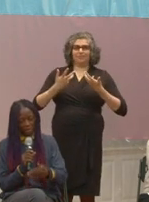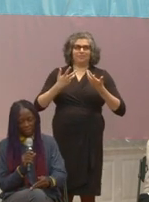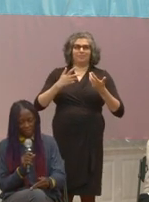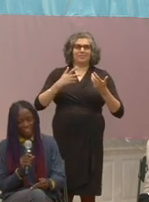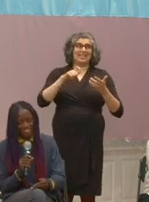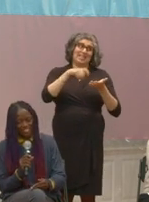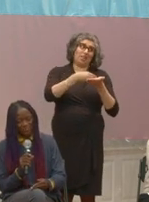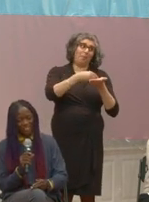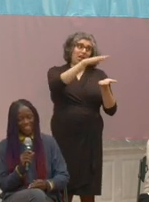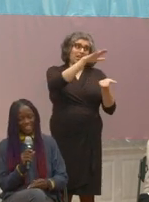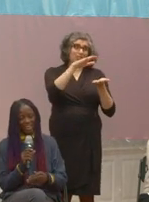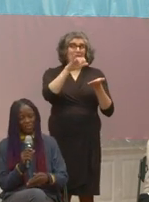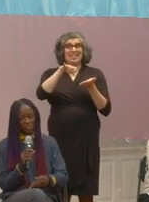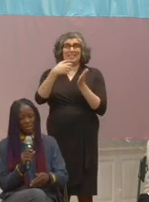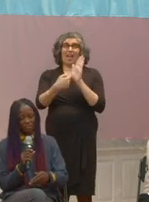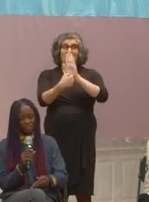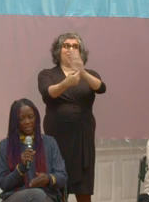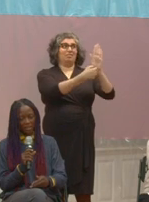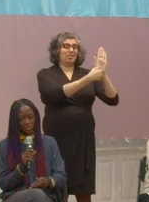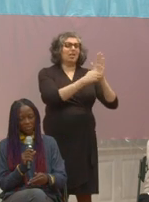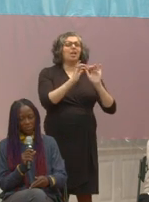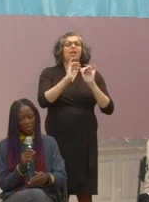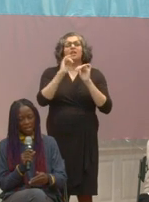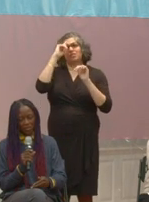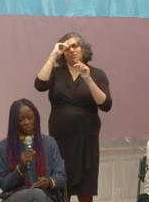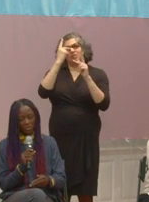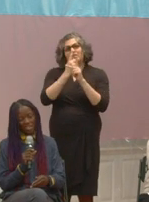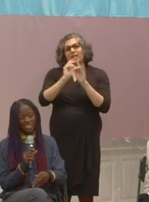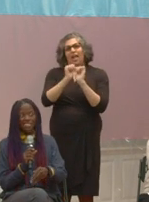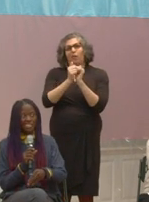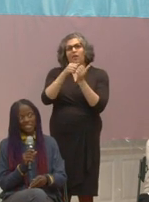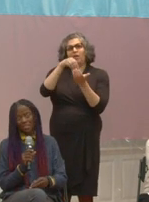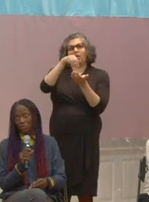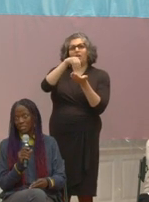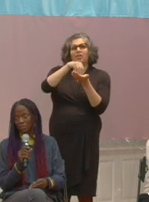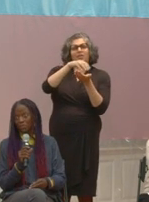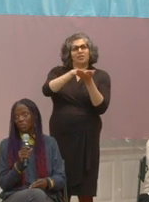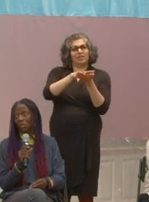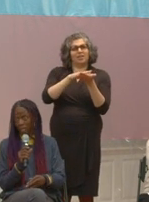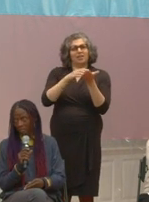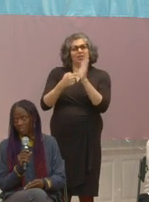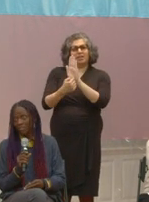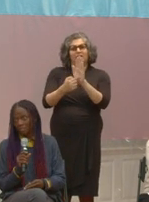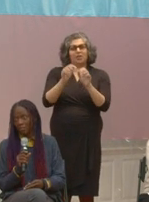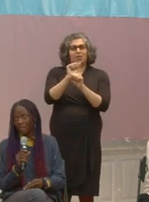money, and like how they're trying to figure out how to archive them or and insist that museums collect that then I